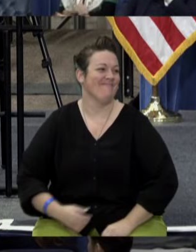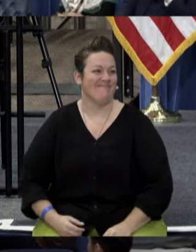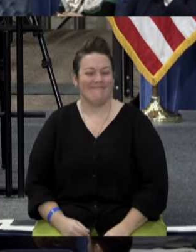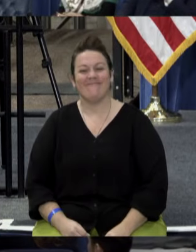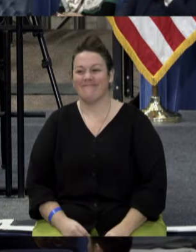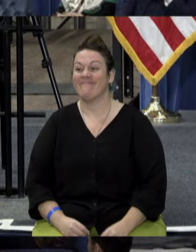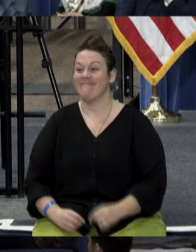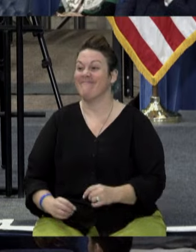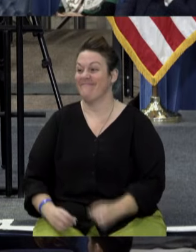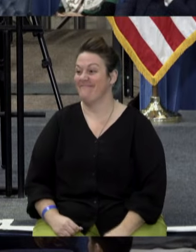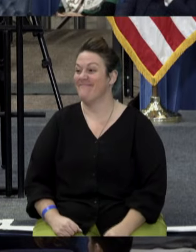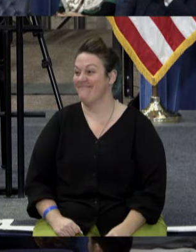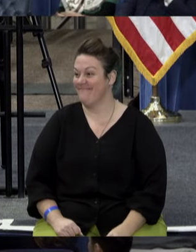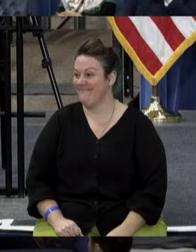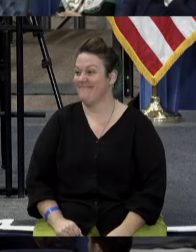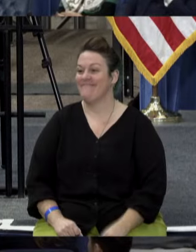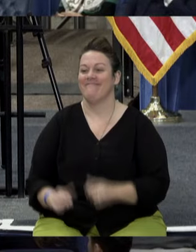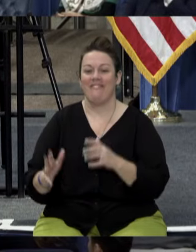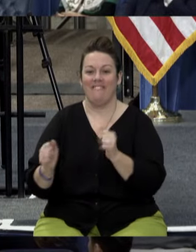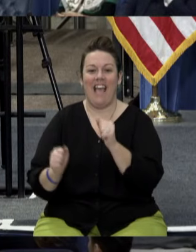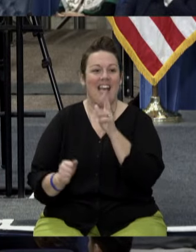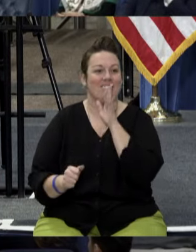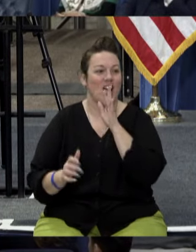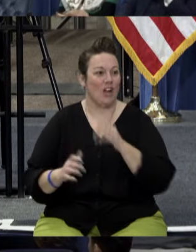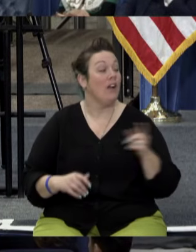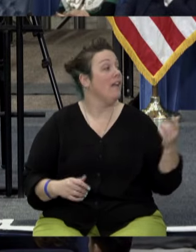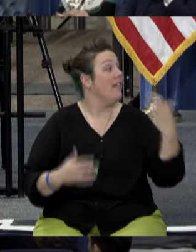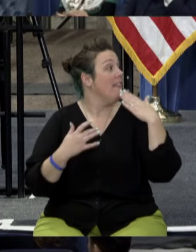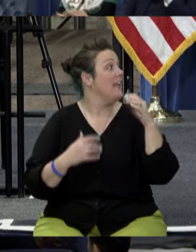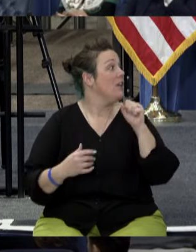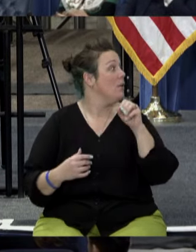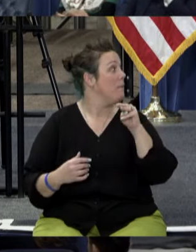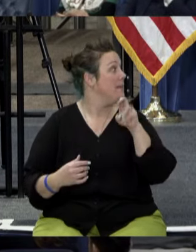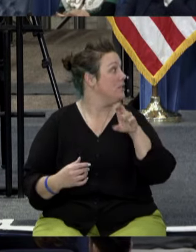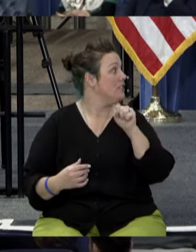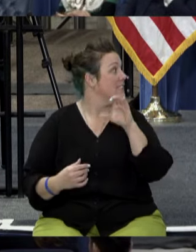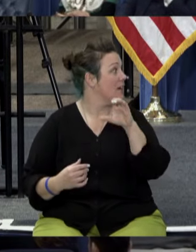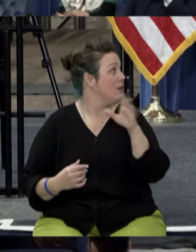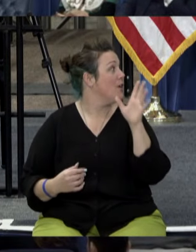Mary Lazare: Thank you, Mr. Secretary. You are speaking to a crowd who's just emotionally